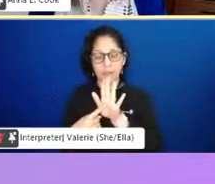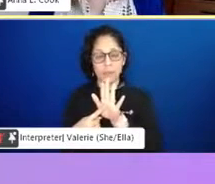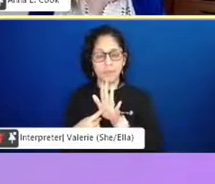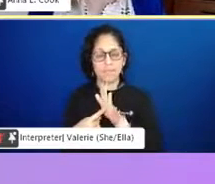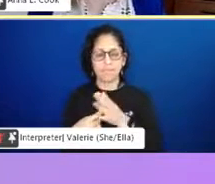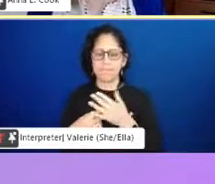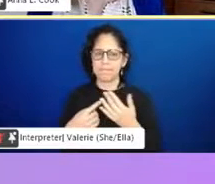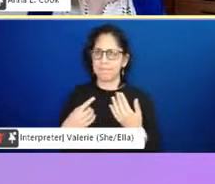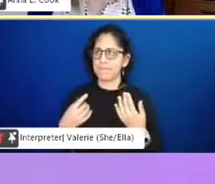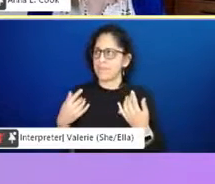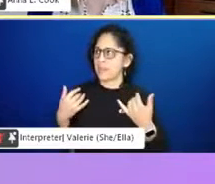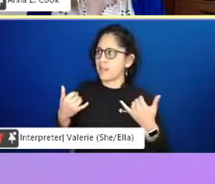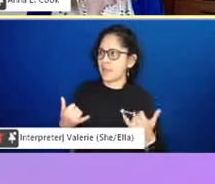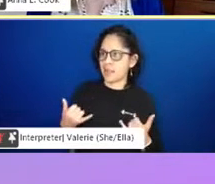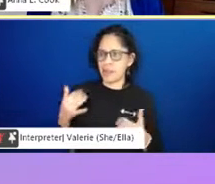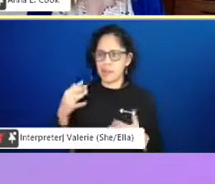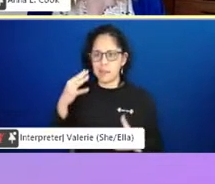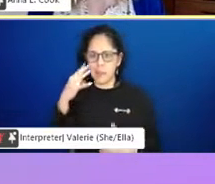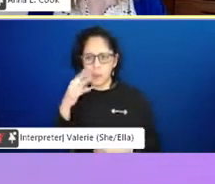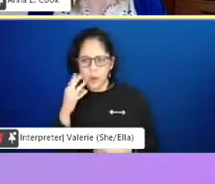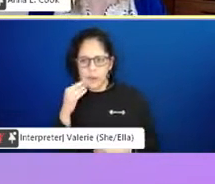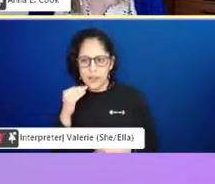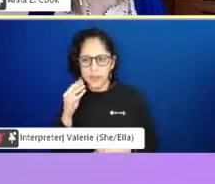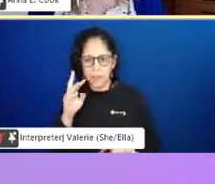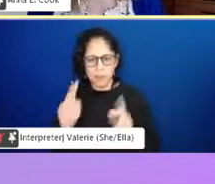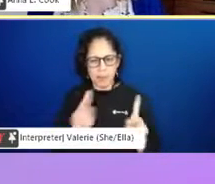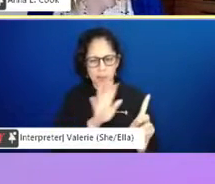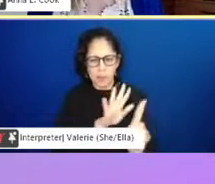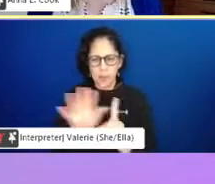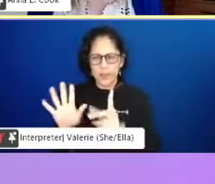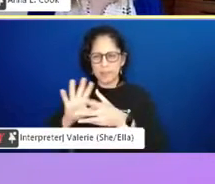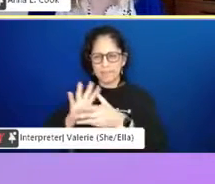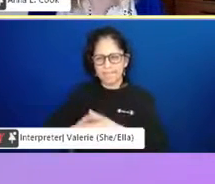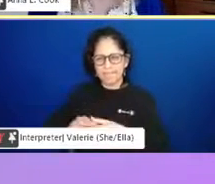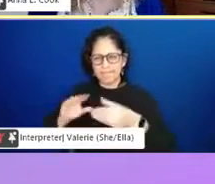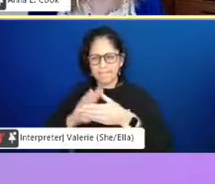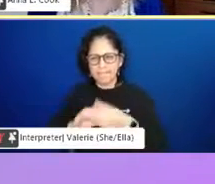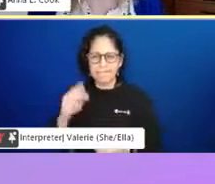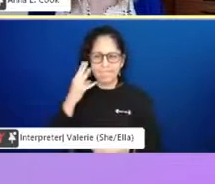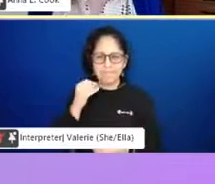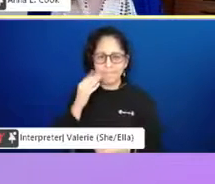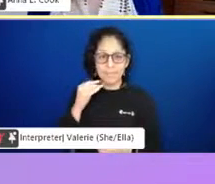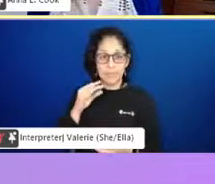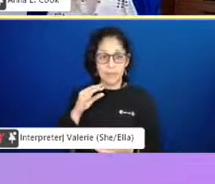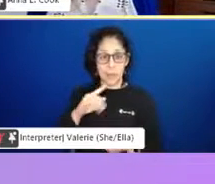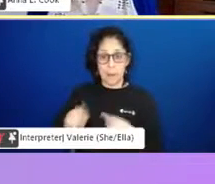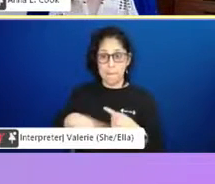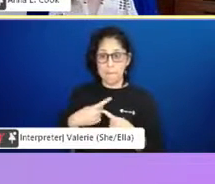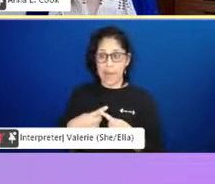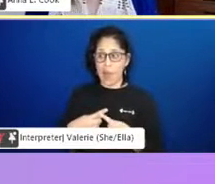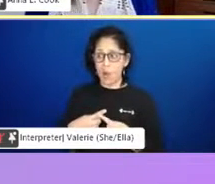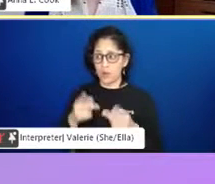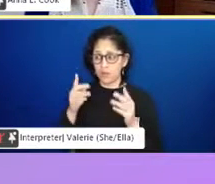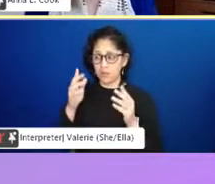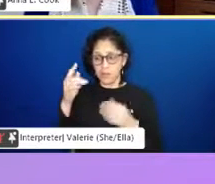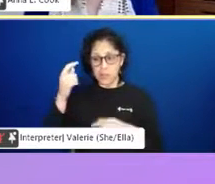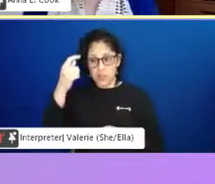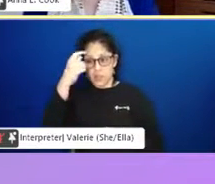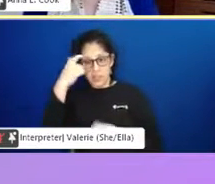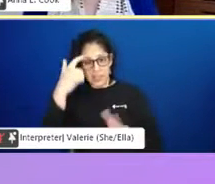hearing multiple perspectives on something like a cognitive demand such as focus is really important